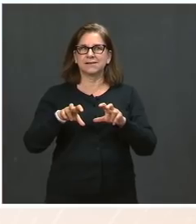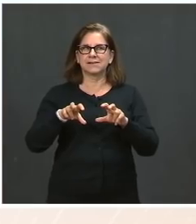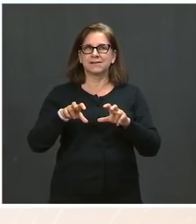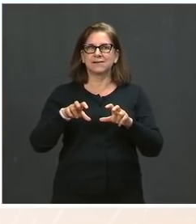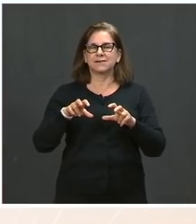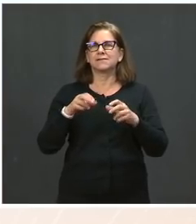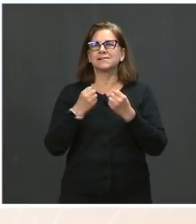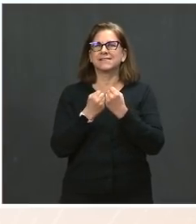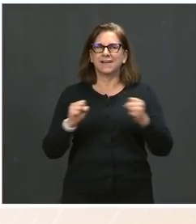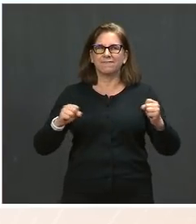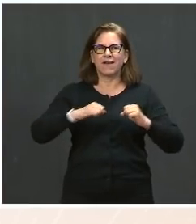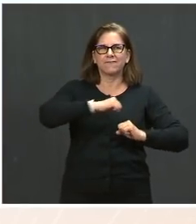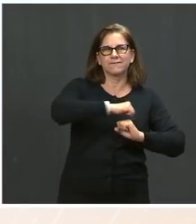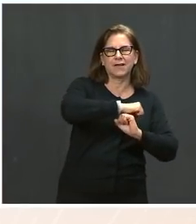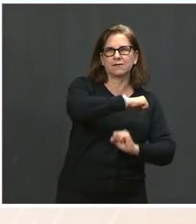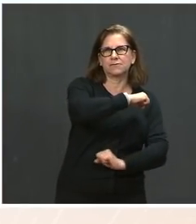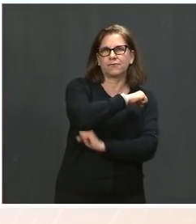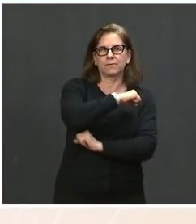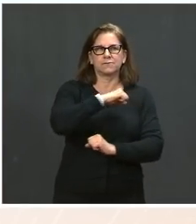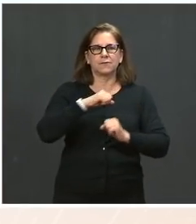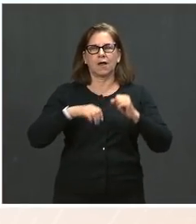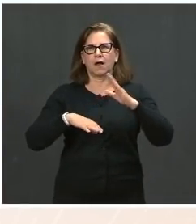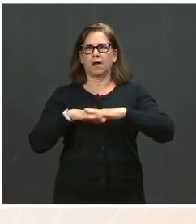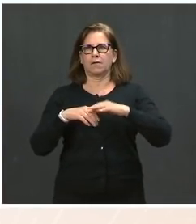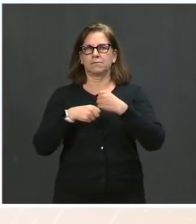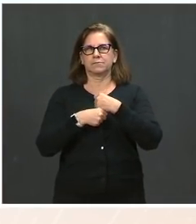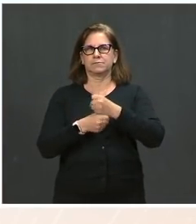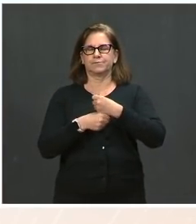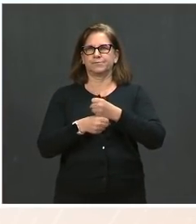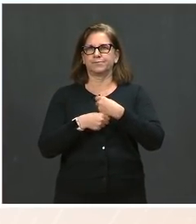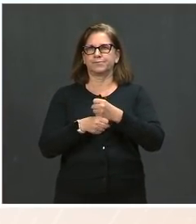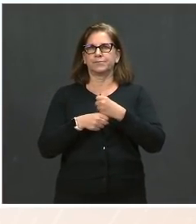which was at that point the electric -- or the vehicle industry.